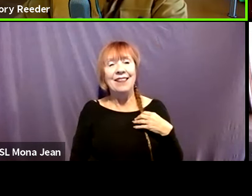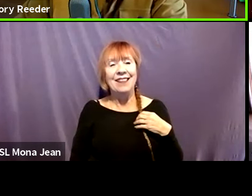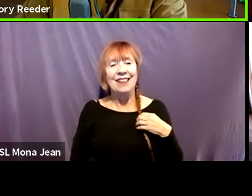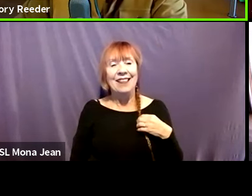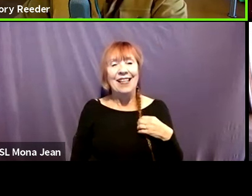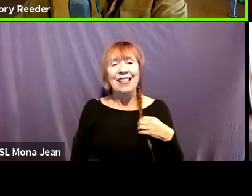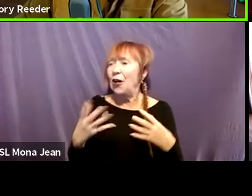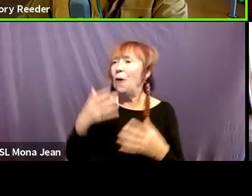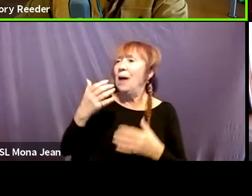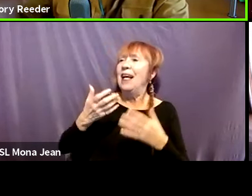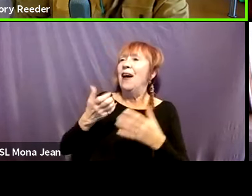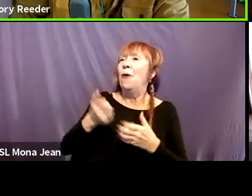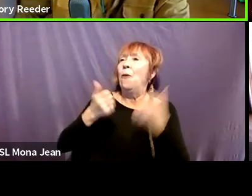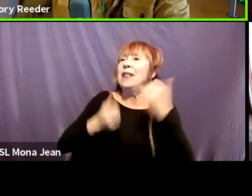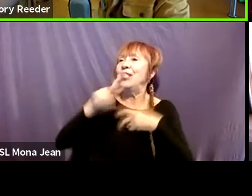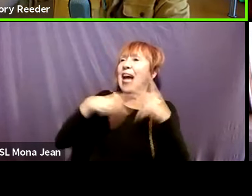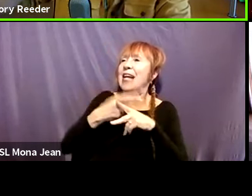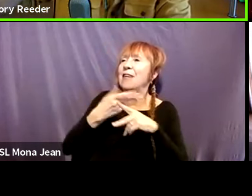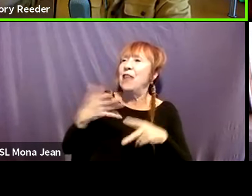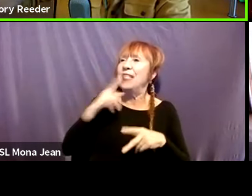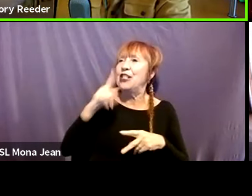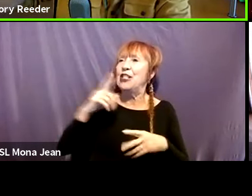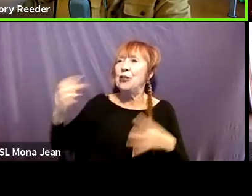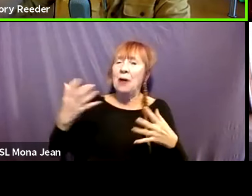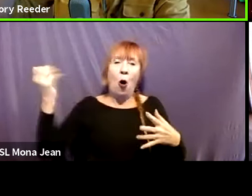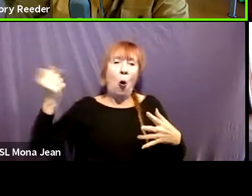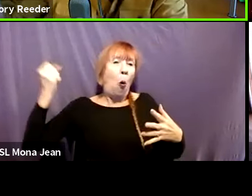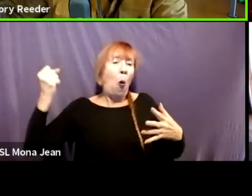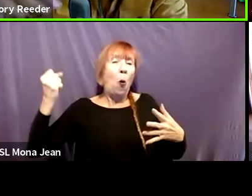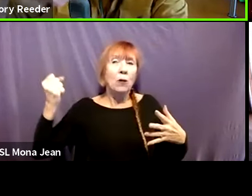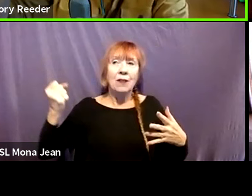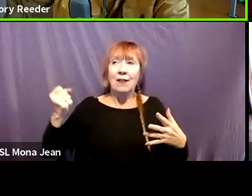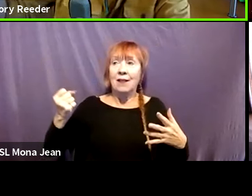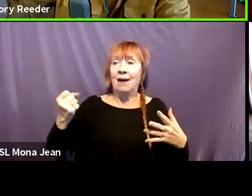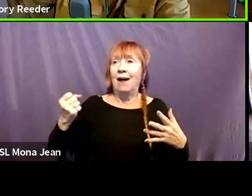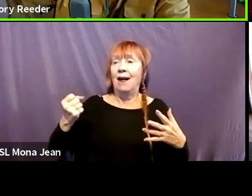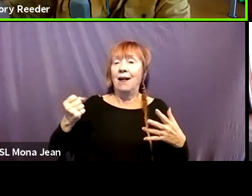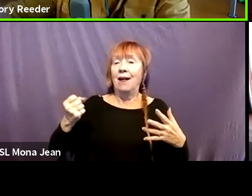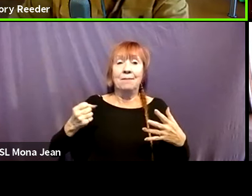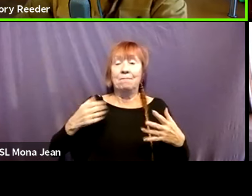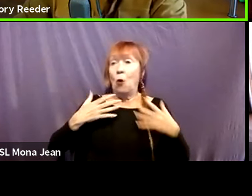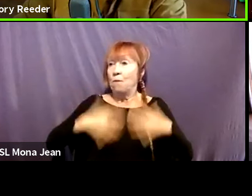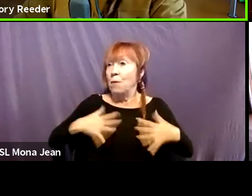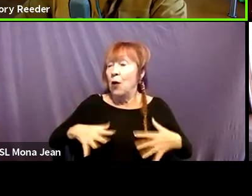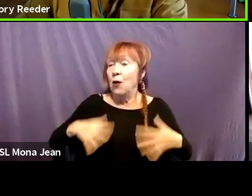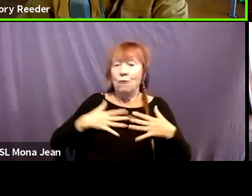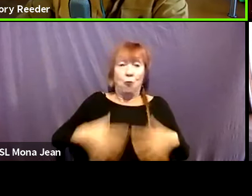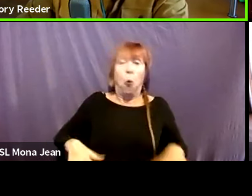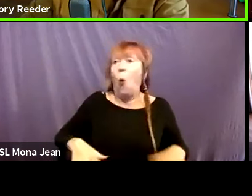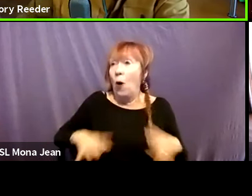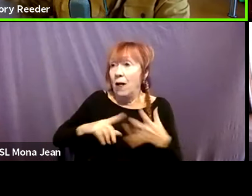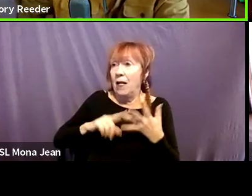or things like, or is it specific dialogue? What are sort of the things that you purposely keep out